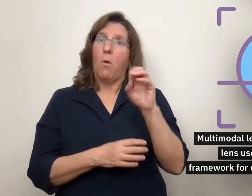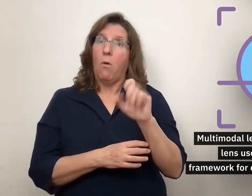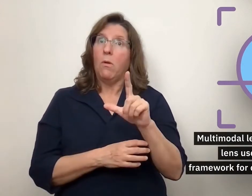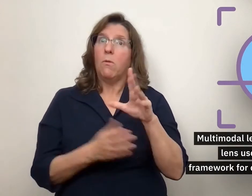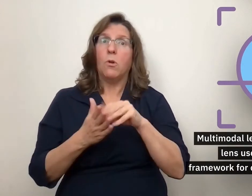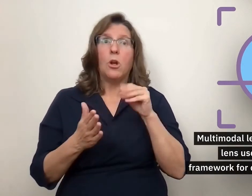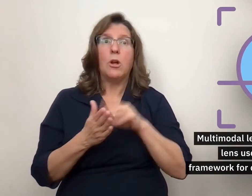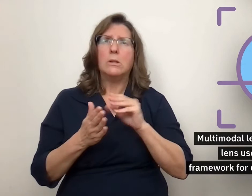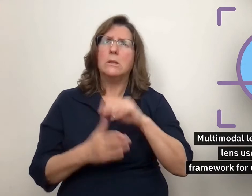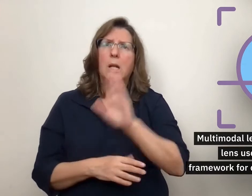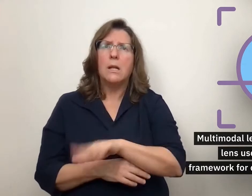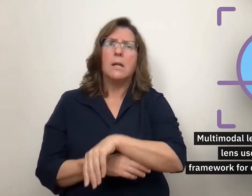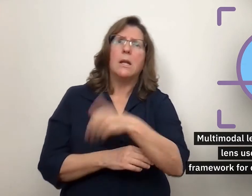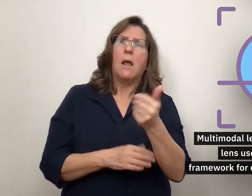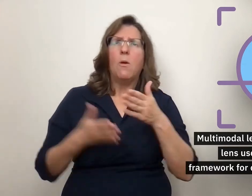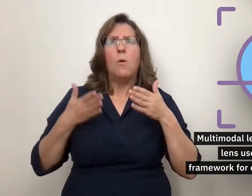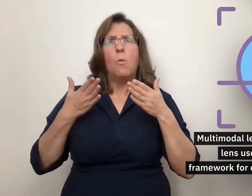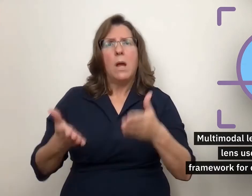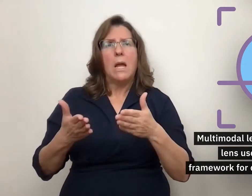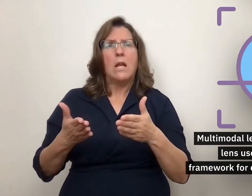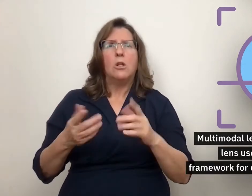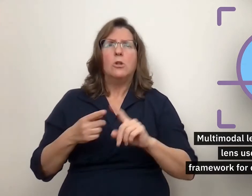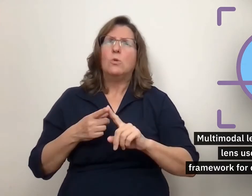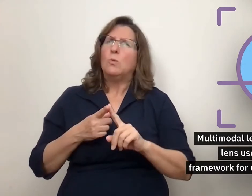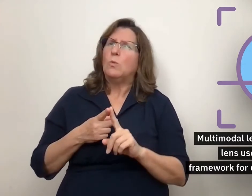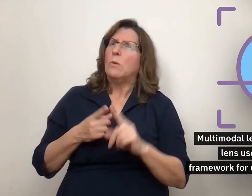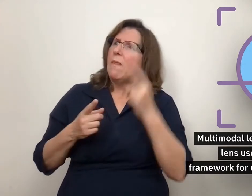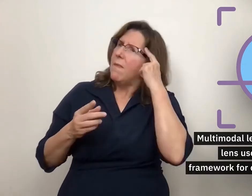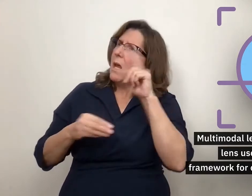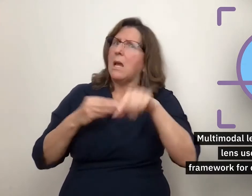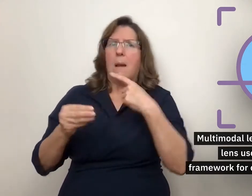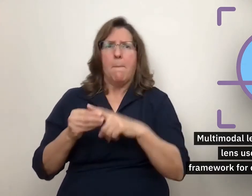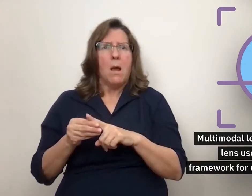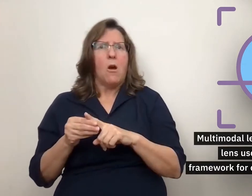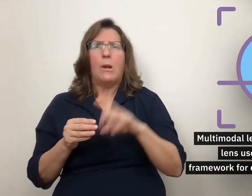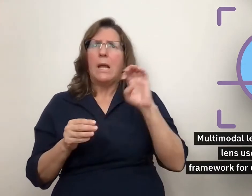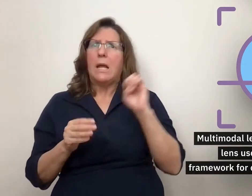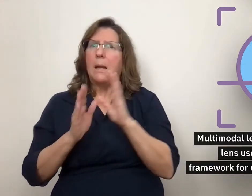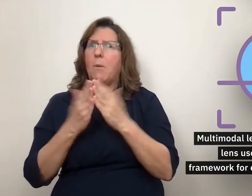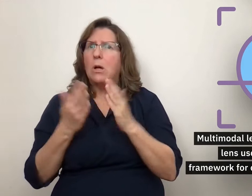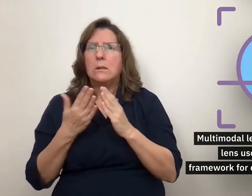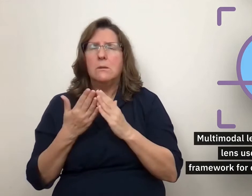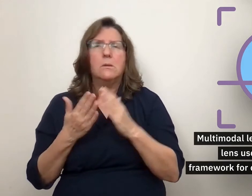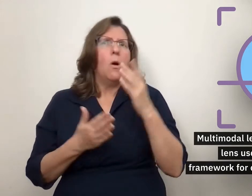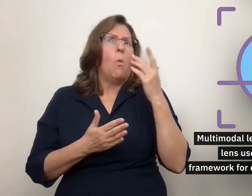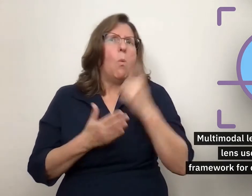Multimodal learning is another approach we can incorporate into our e-book design.